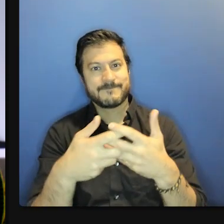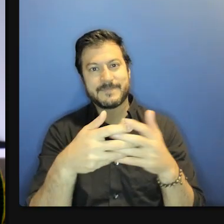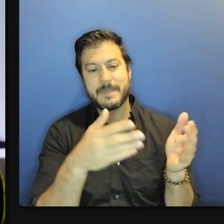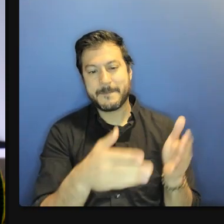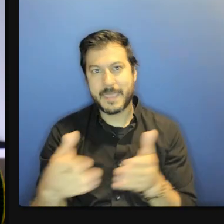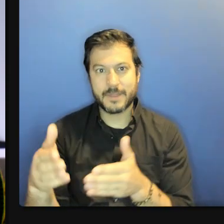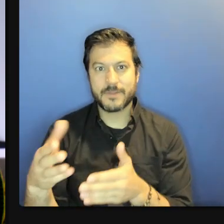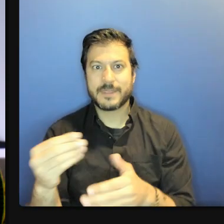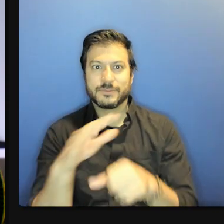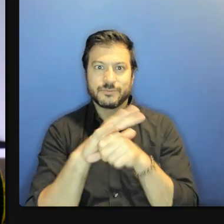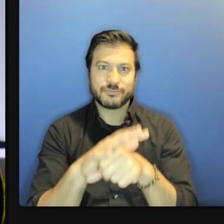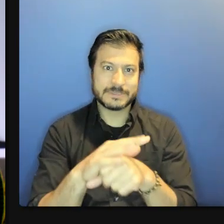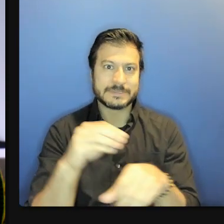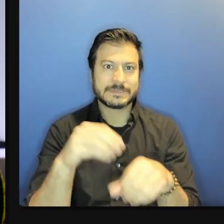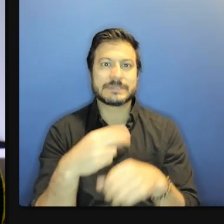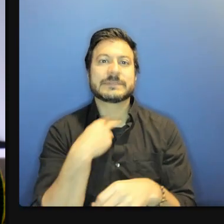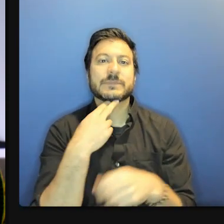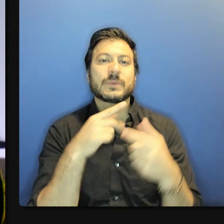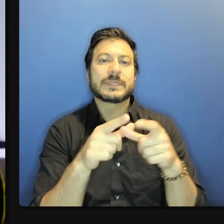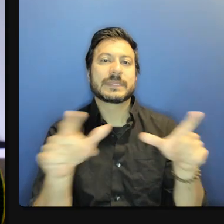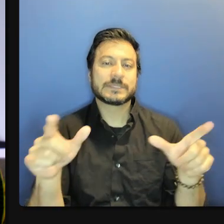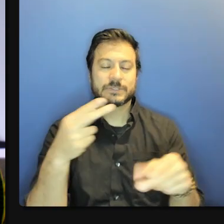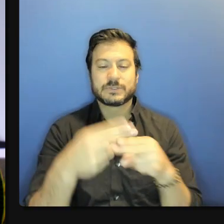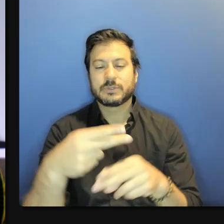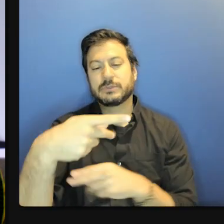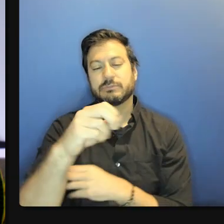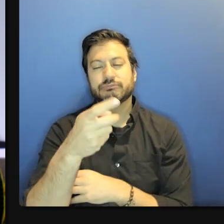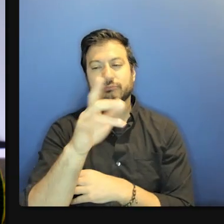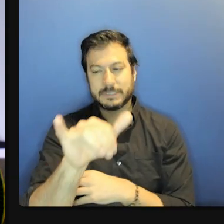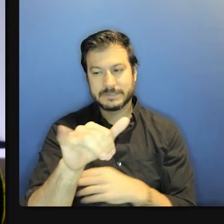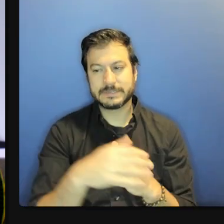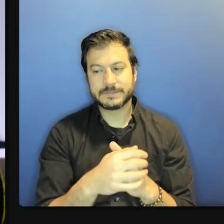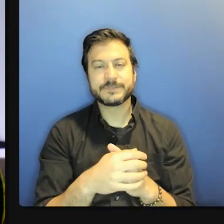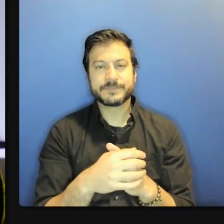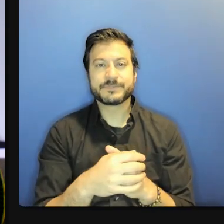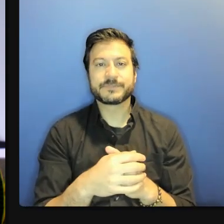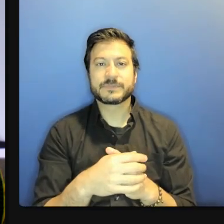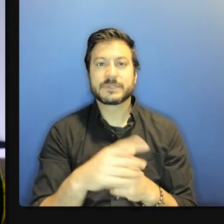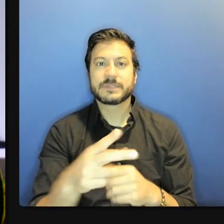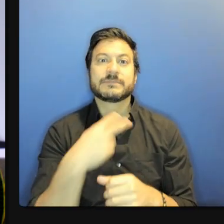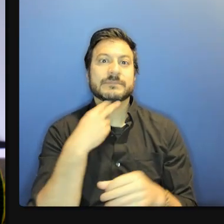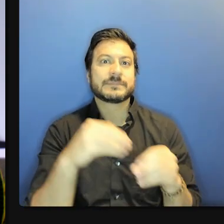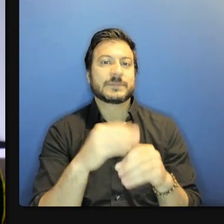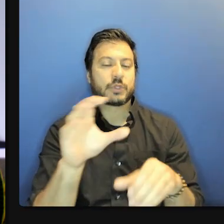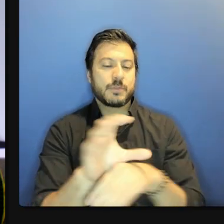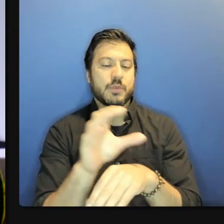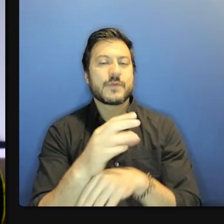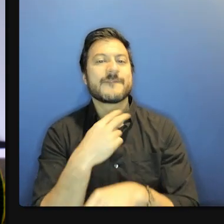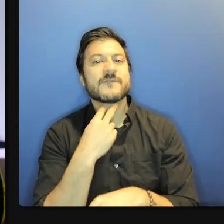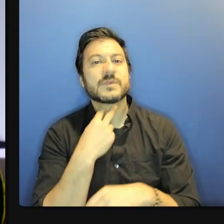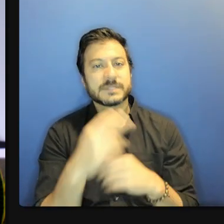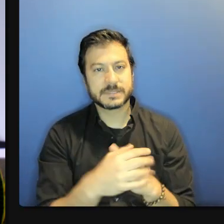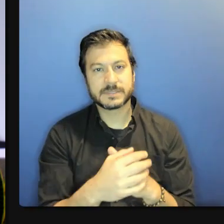the patterns of stress and intonation in spoken language called prosody and in synthesizing the units of speech into a computer voice.